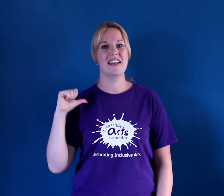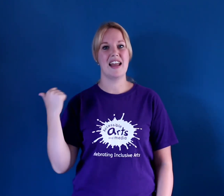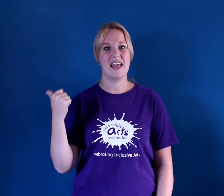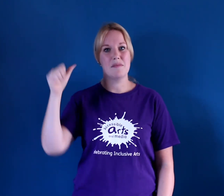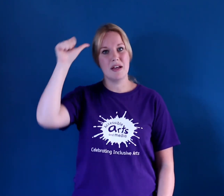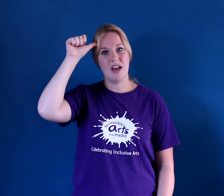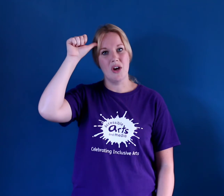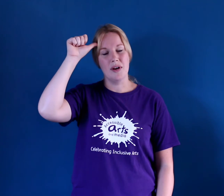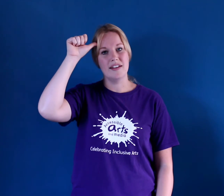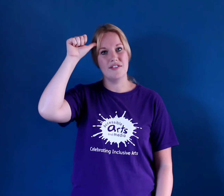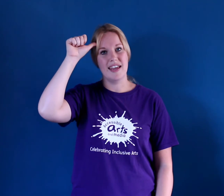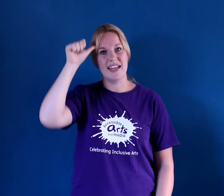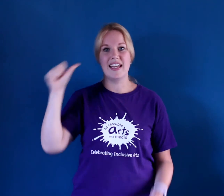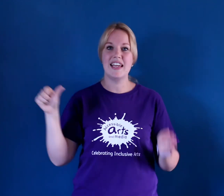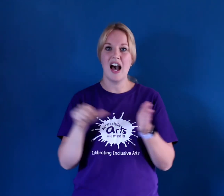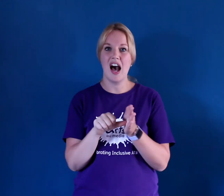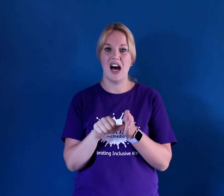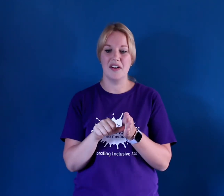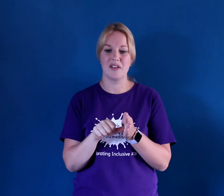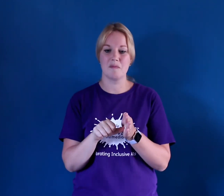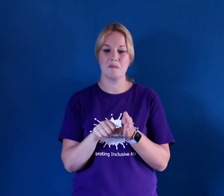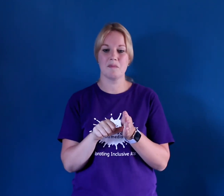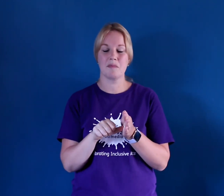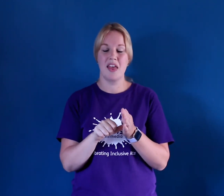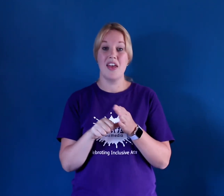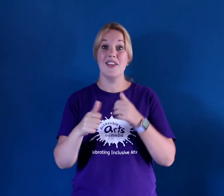neighbour know it’s really hard.